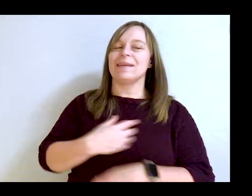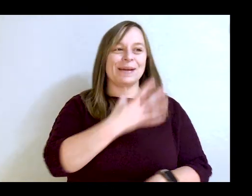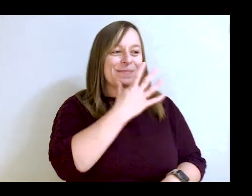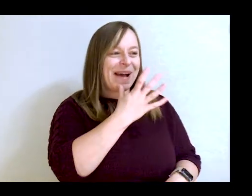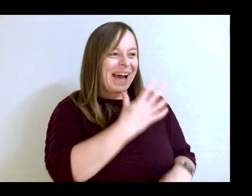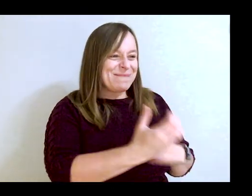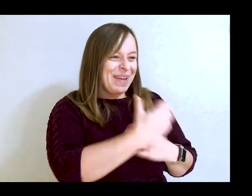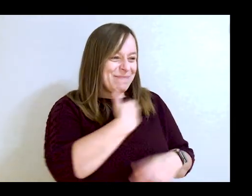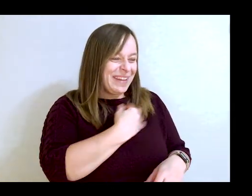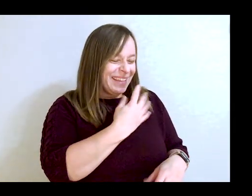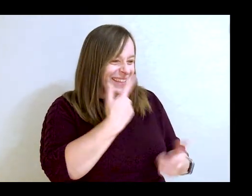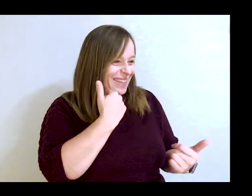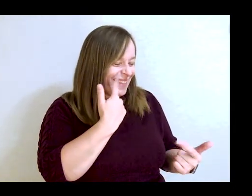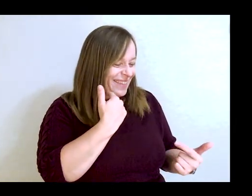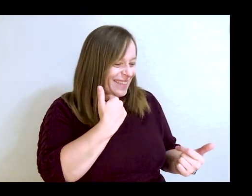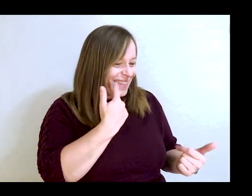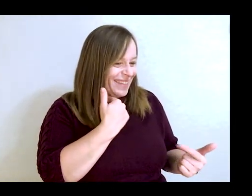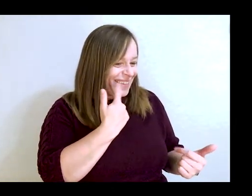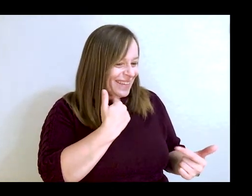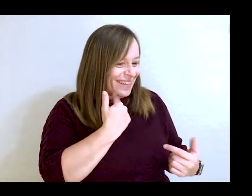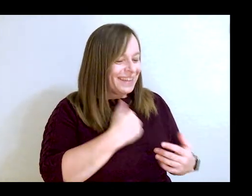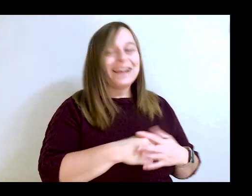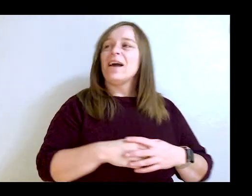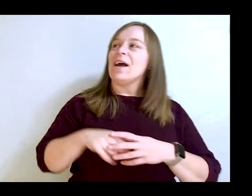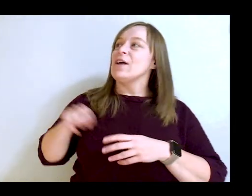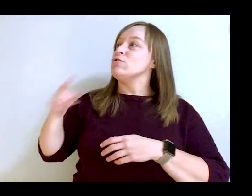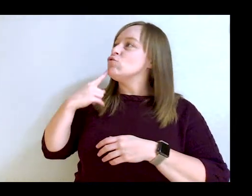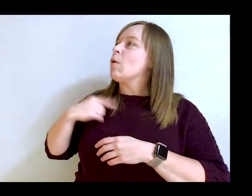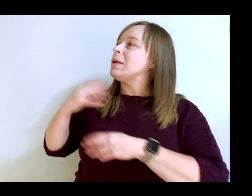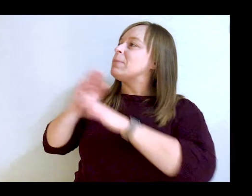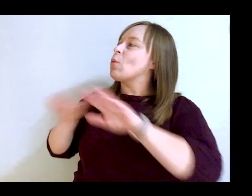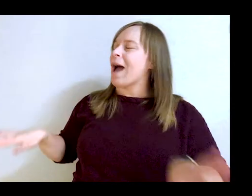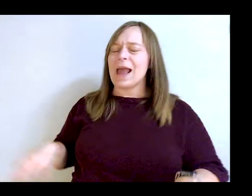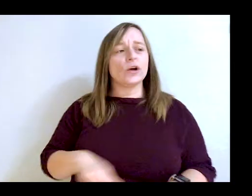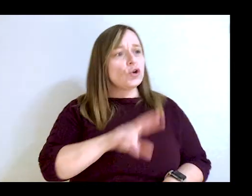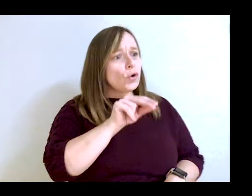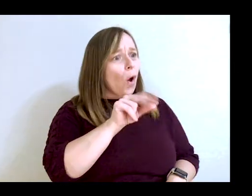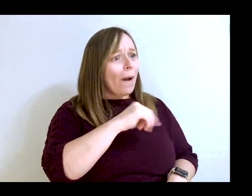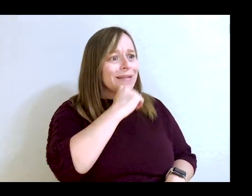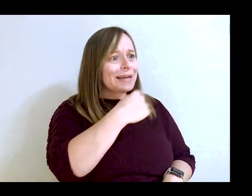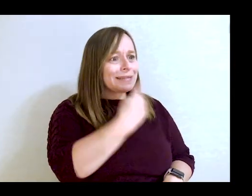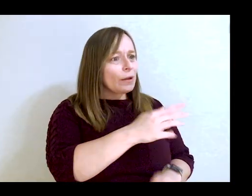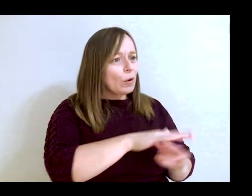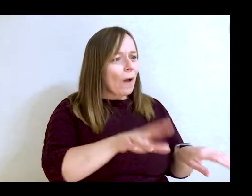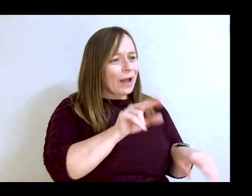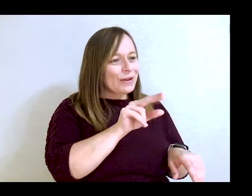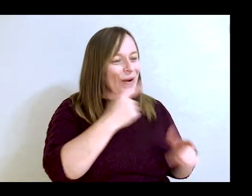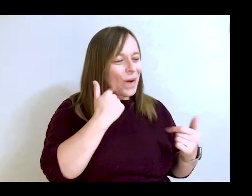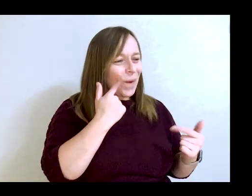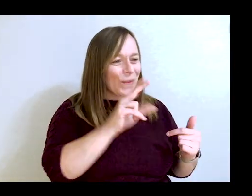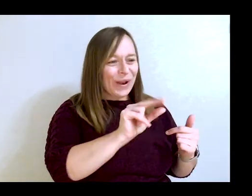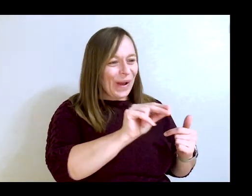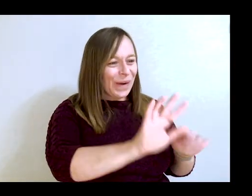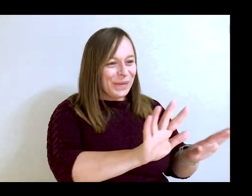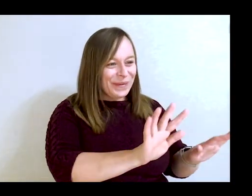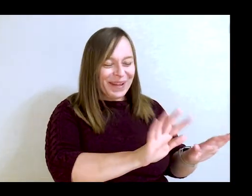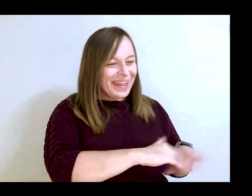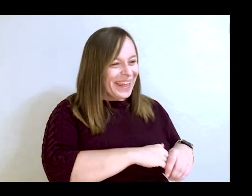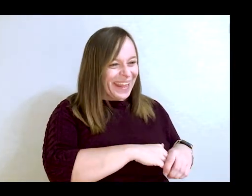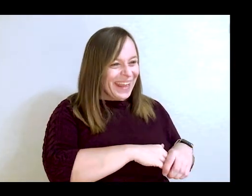M: "Mom made me come," he just said. N: It's required. M: I did not.